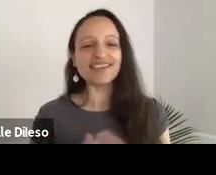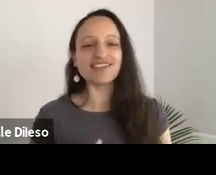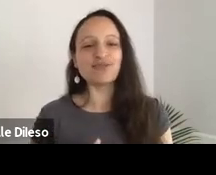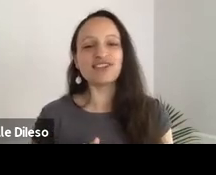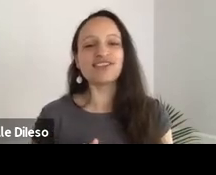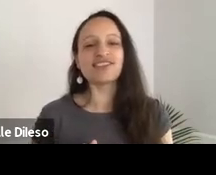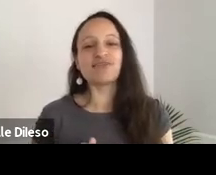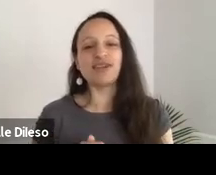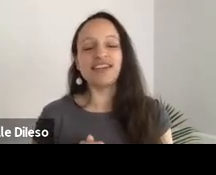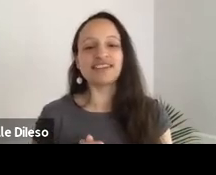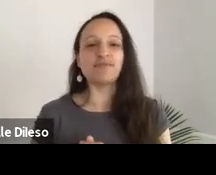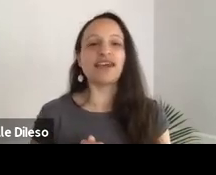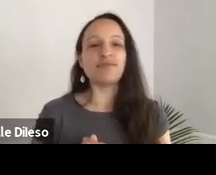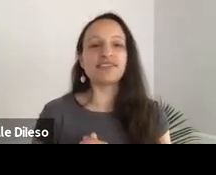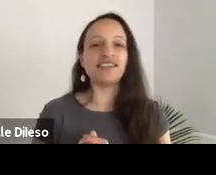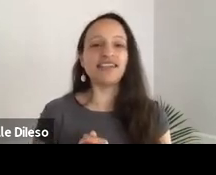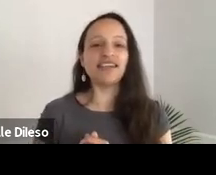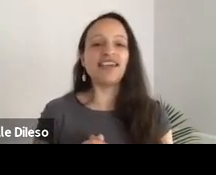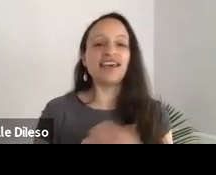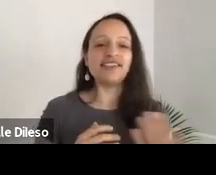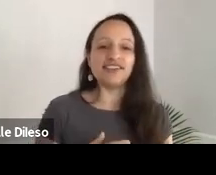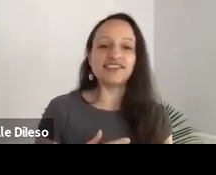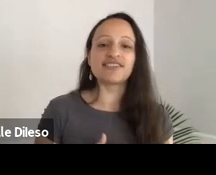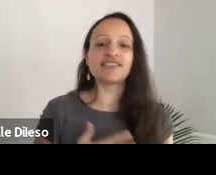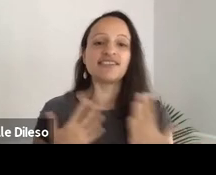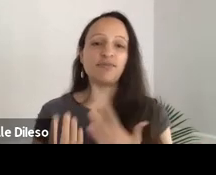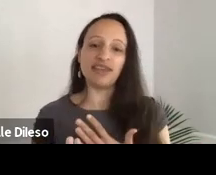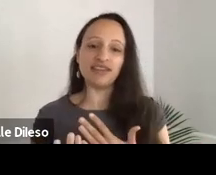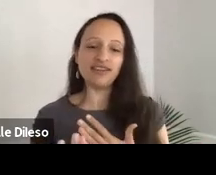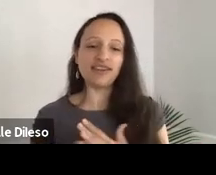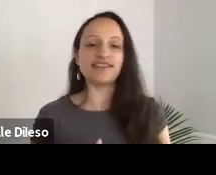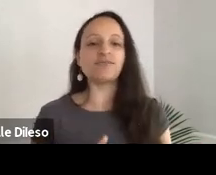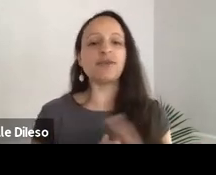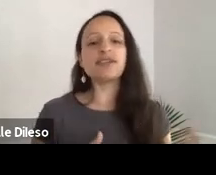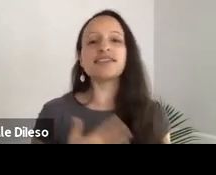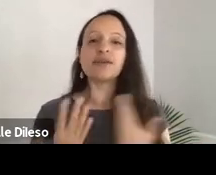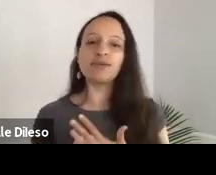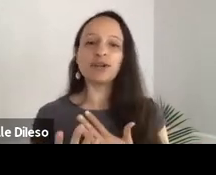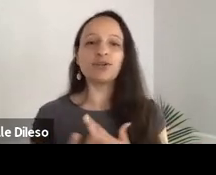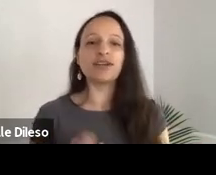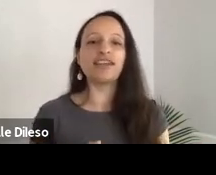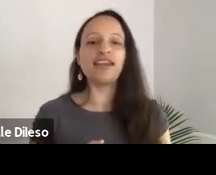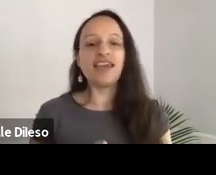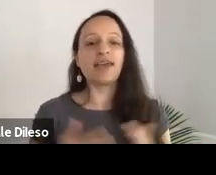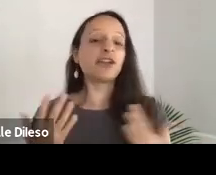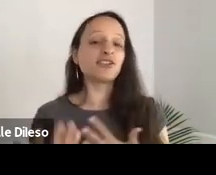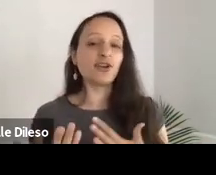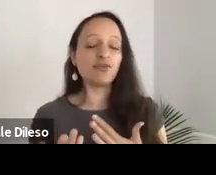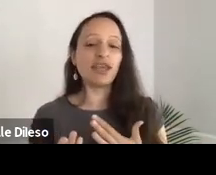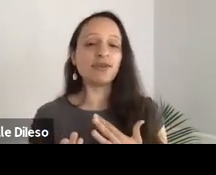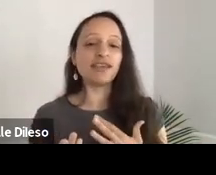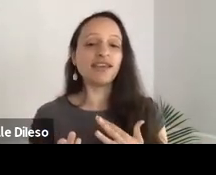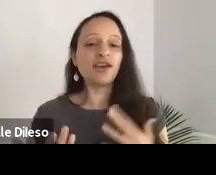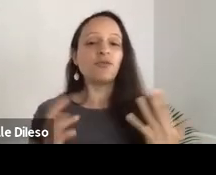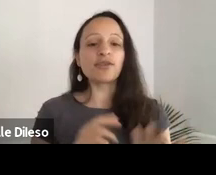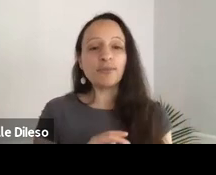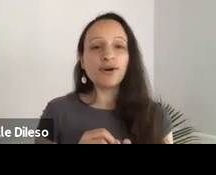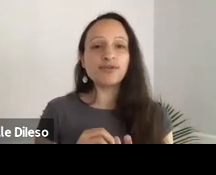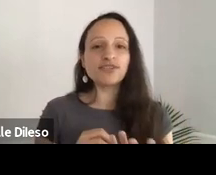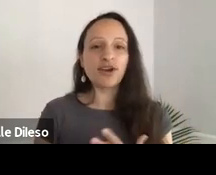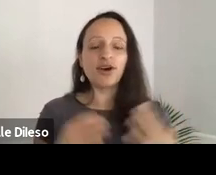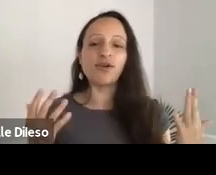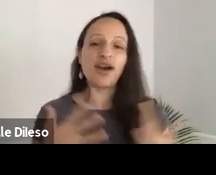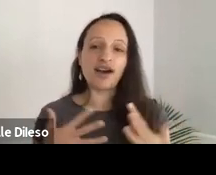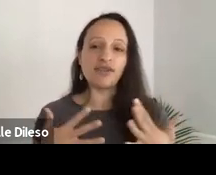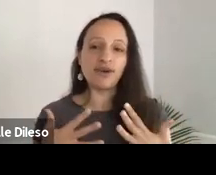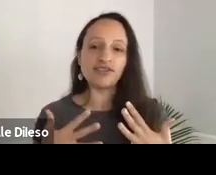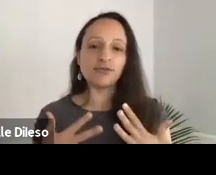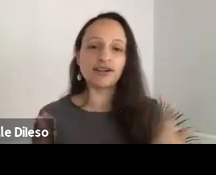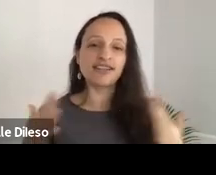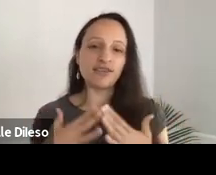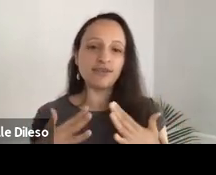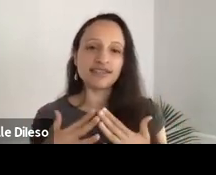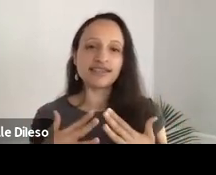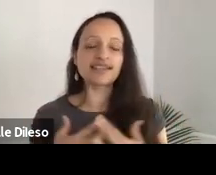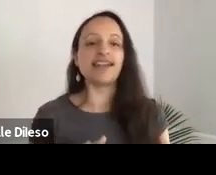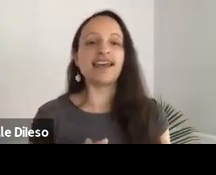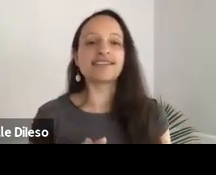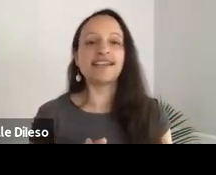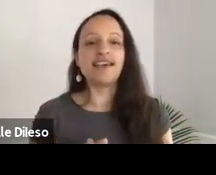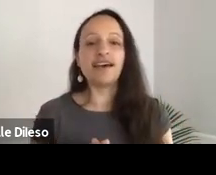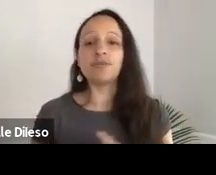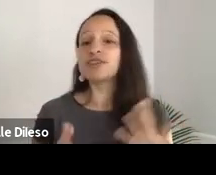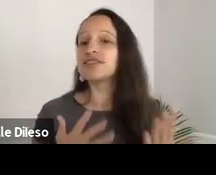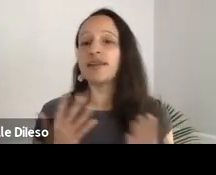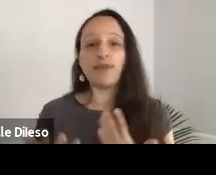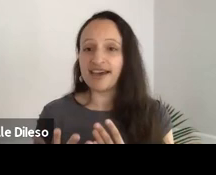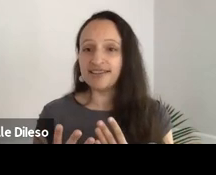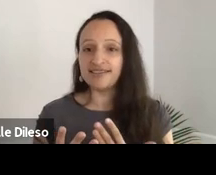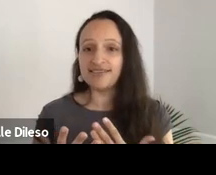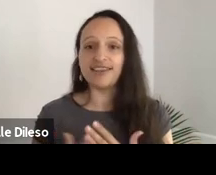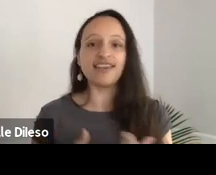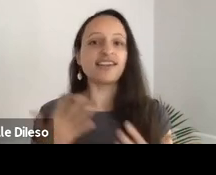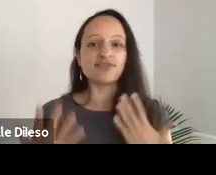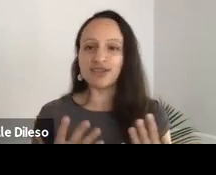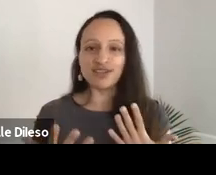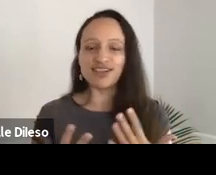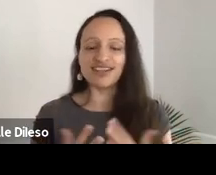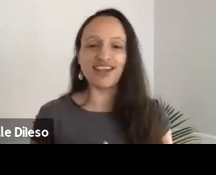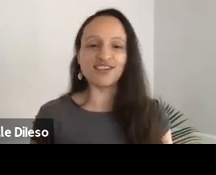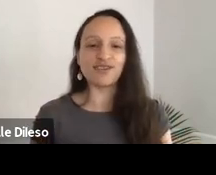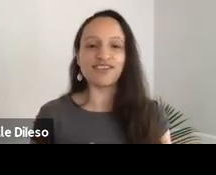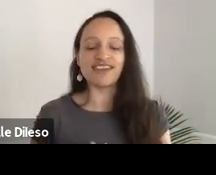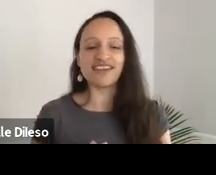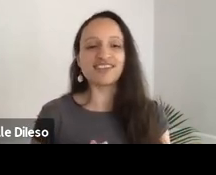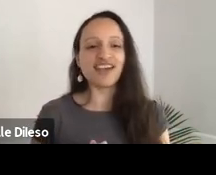In these situations we sometimes see adults step in and sometimes they can step in pretty quickly and want to show the baby, where the bones go how the puzzle works how the pieces Connect, which is not a bad thing and it's really good to engage with that